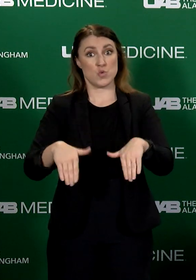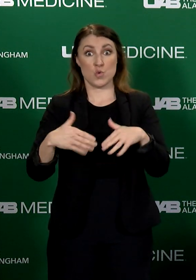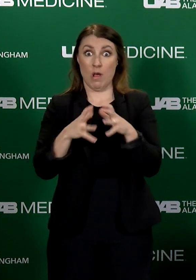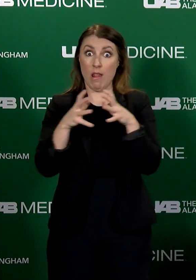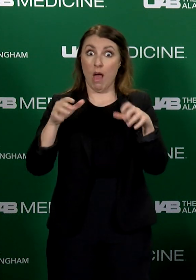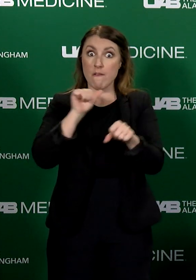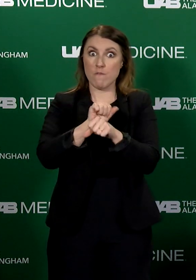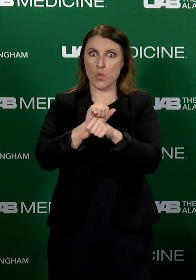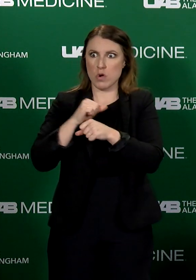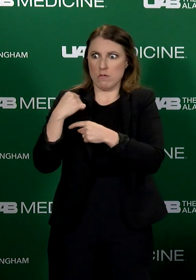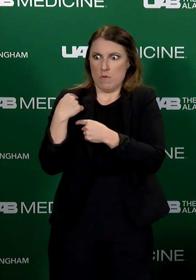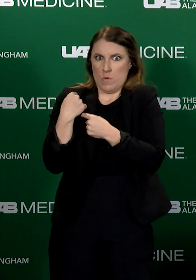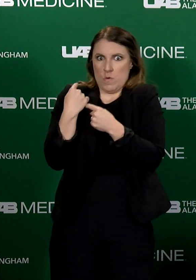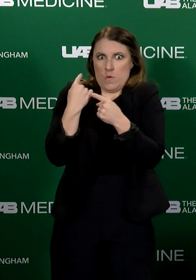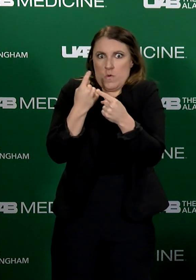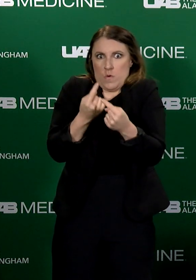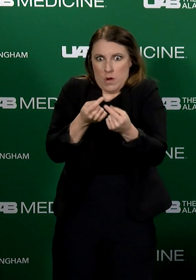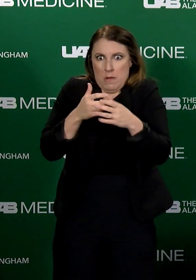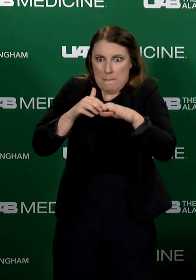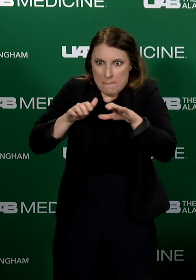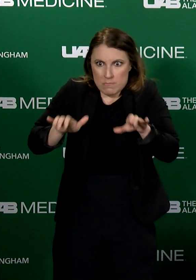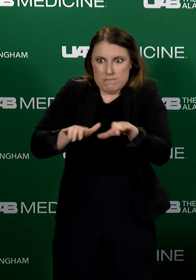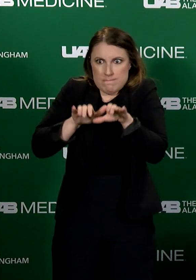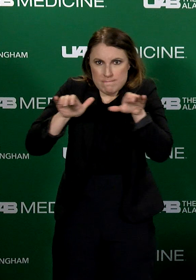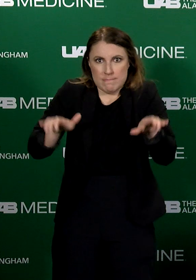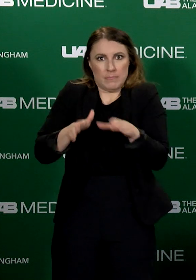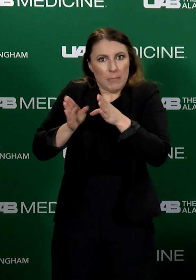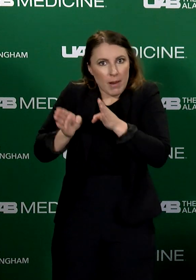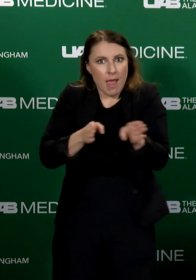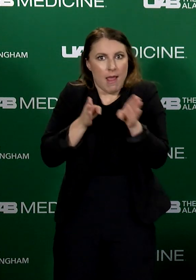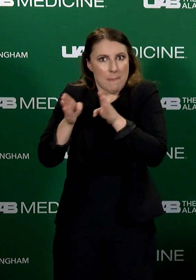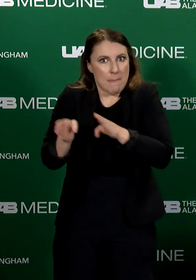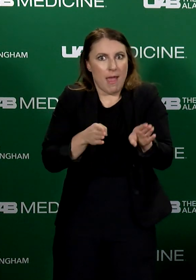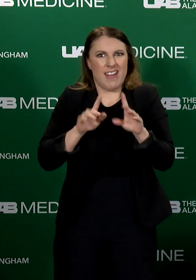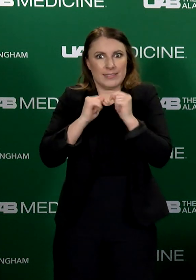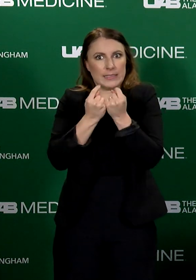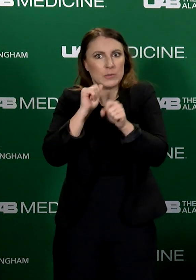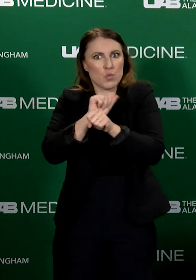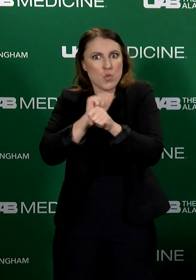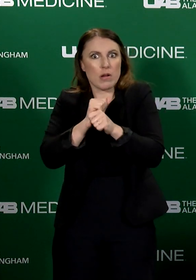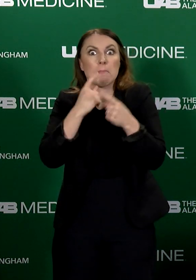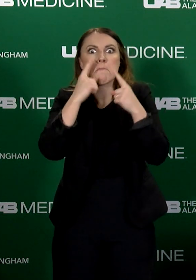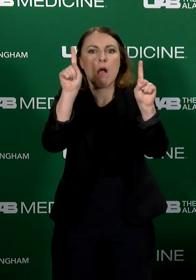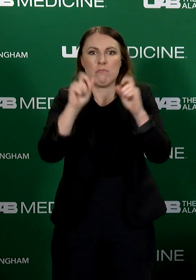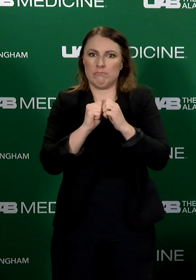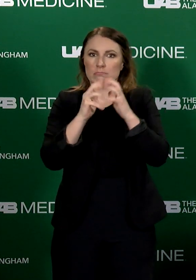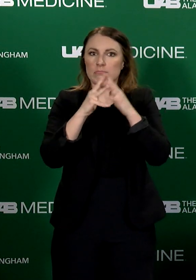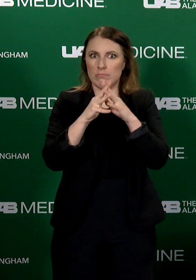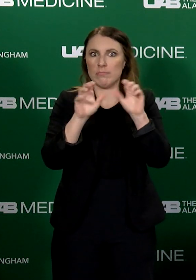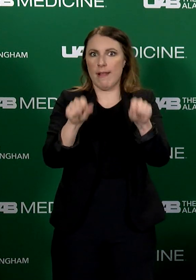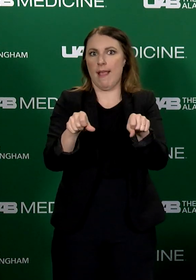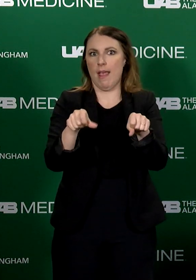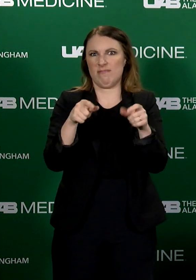point a lot of planning a lot of teamwork so I'm really excited to see this happen now